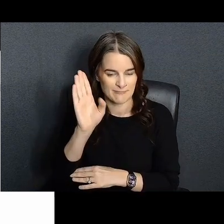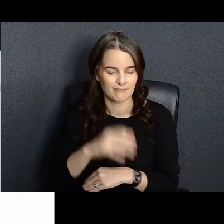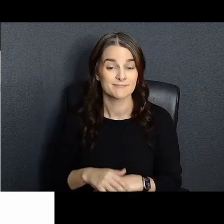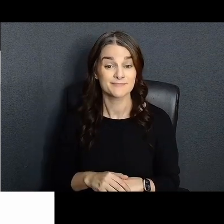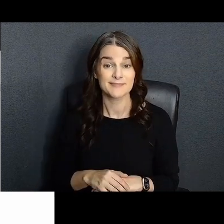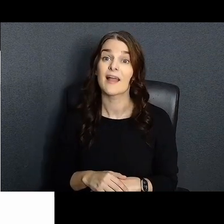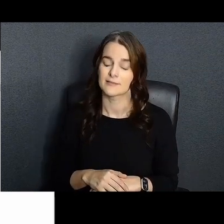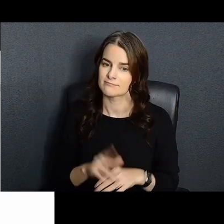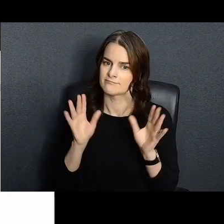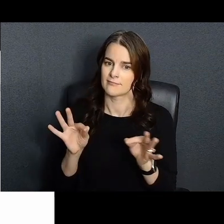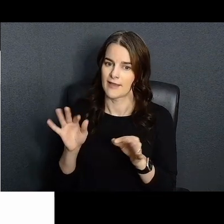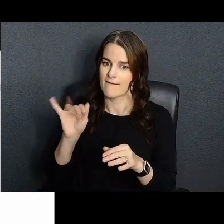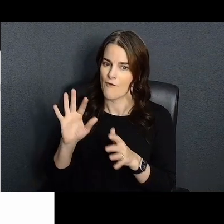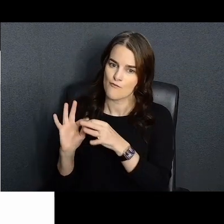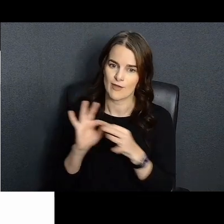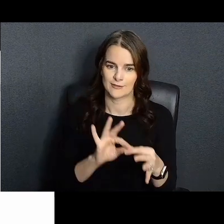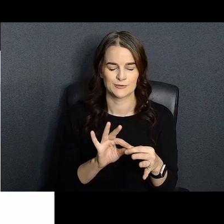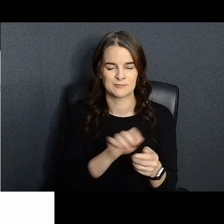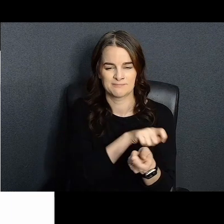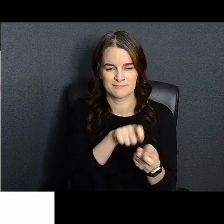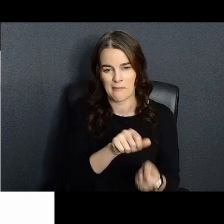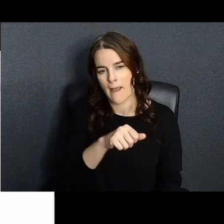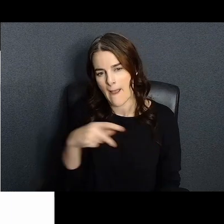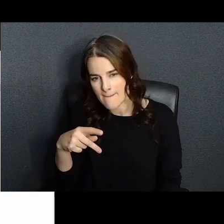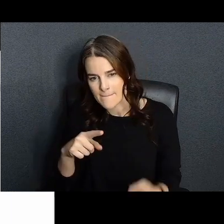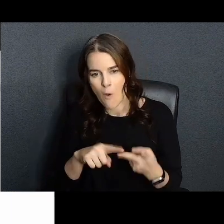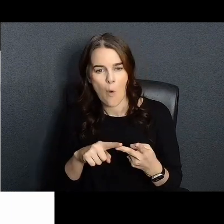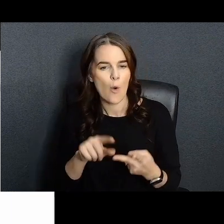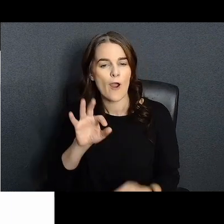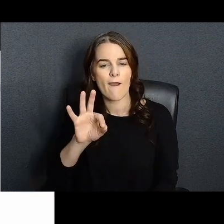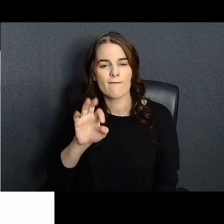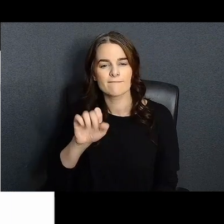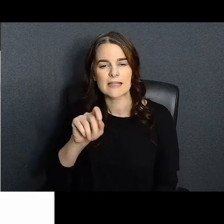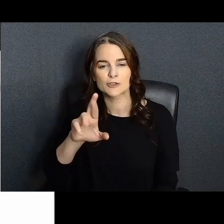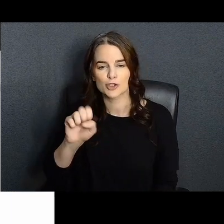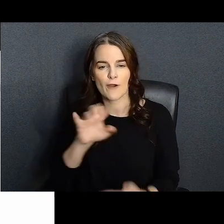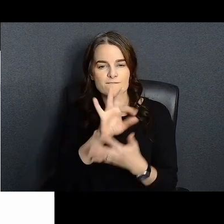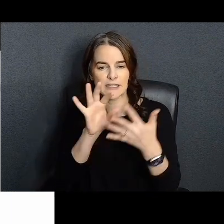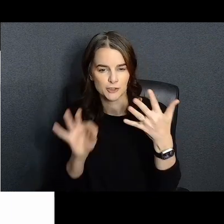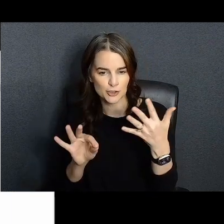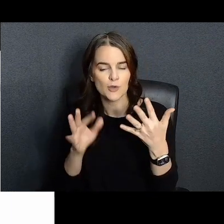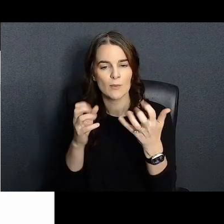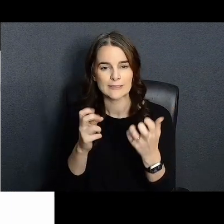Especially if they're related to a particular app or a feature that you might want to see when we're doing the demo,